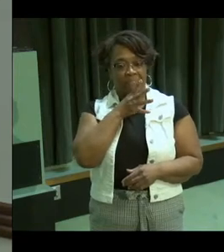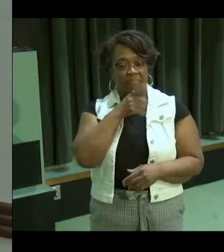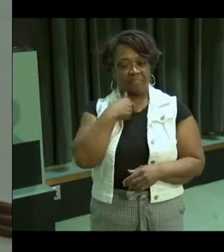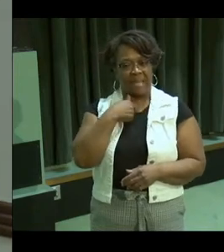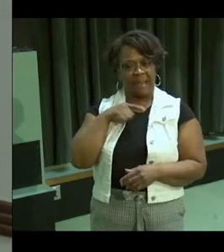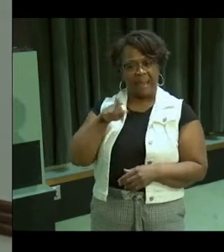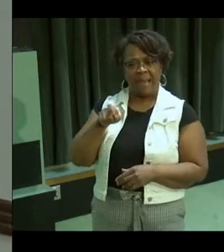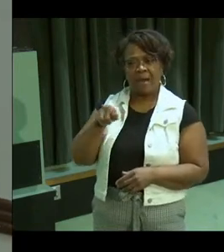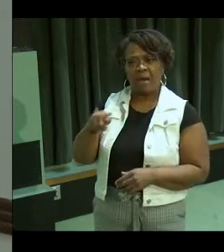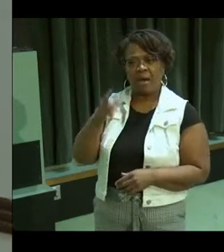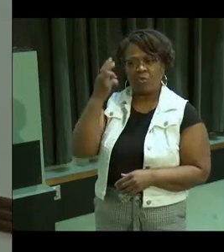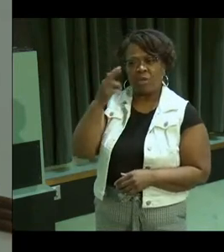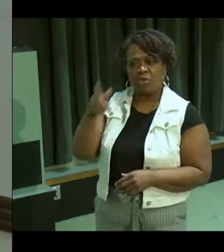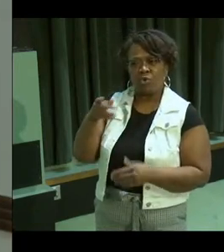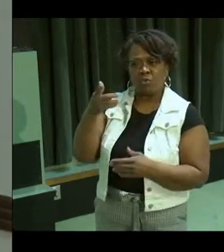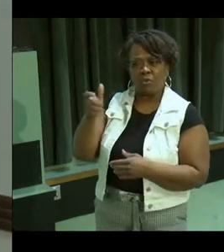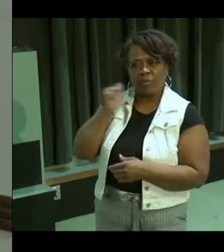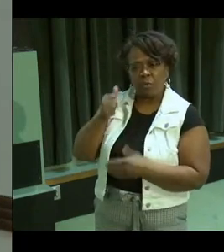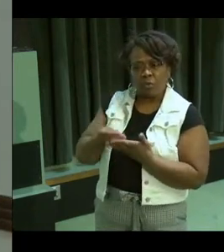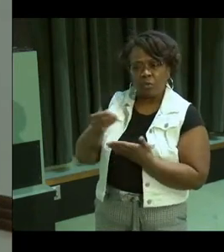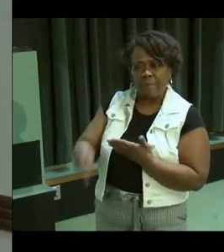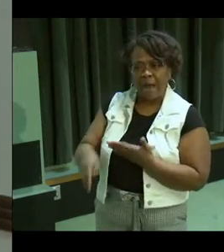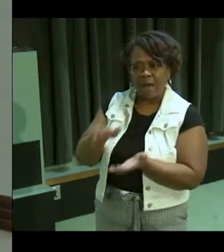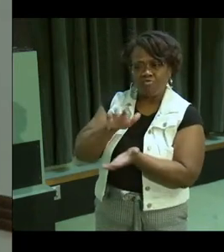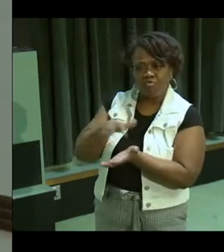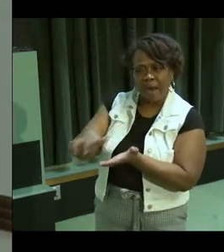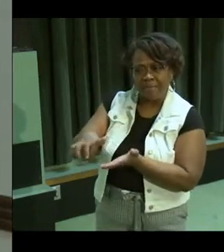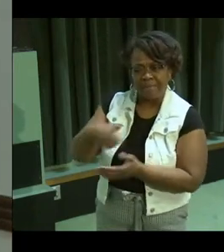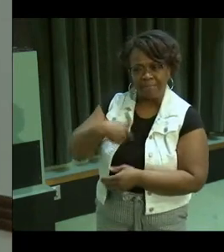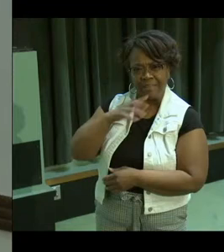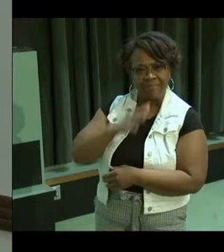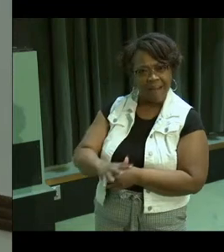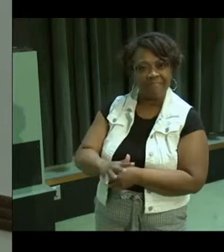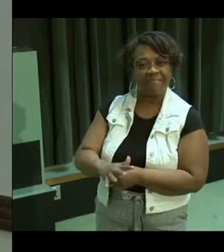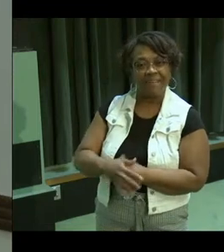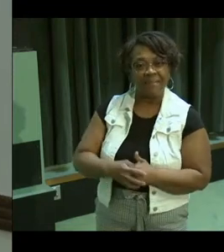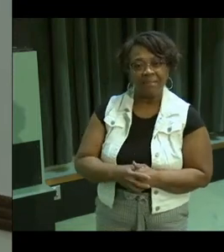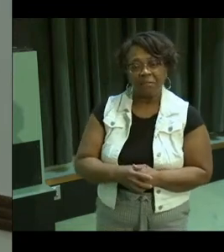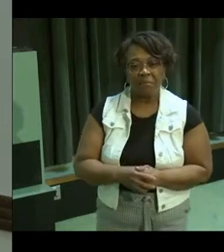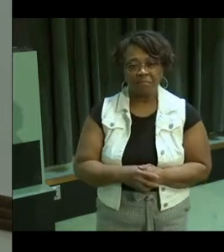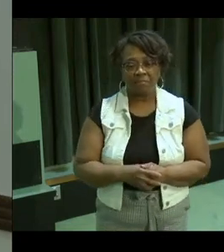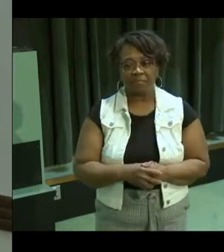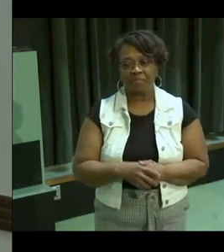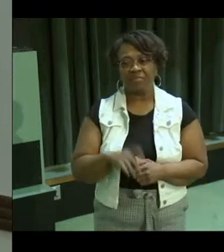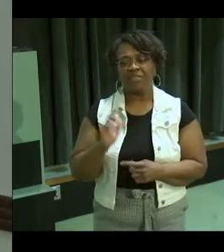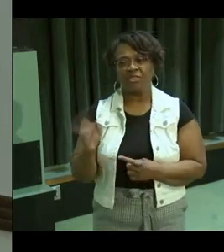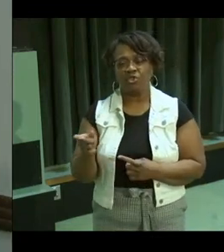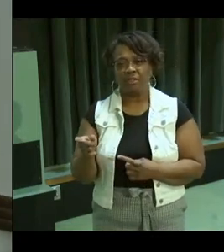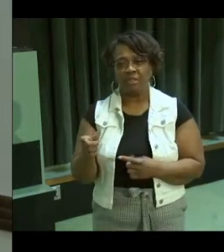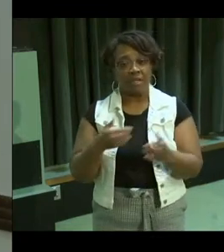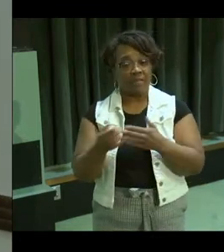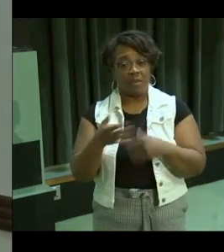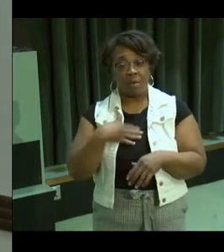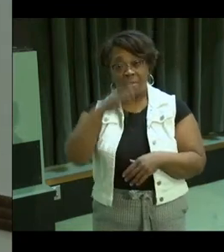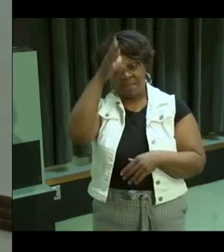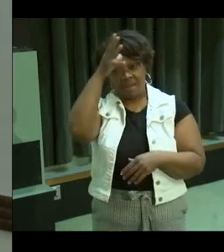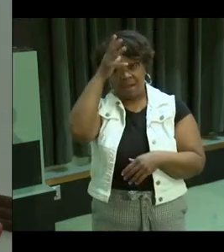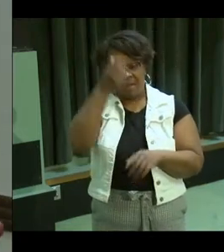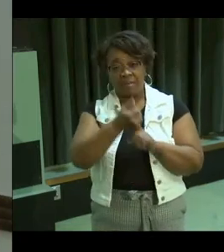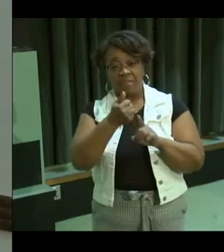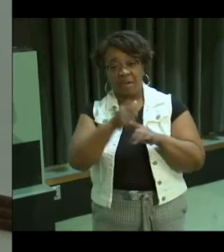asked her why she was refusing